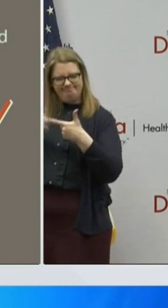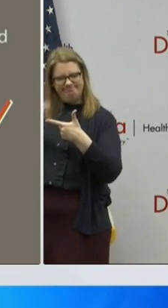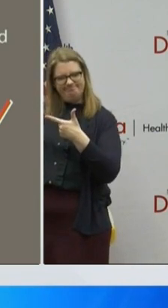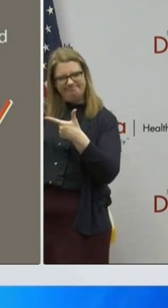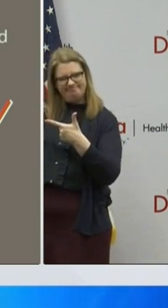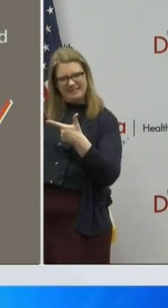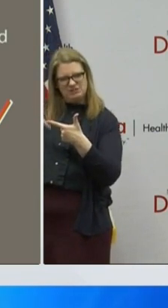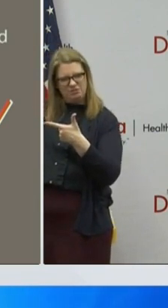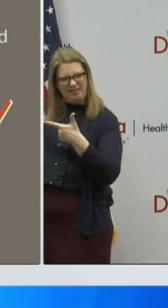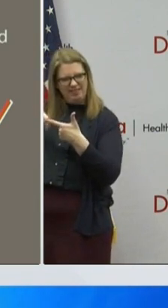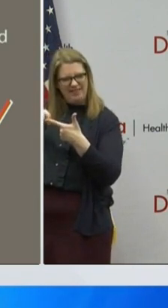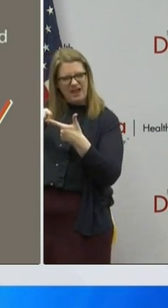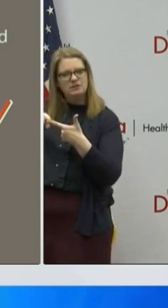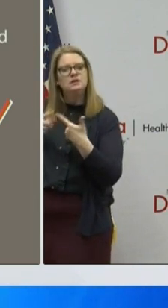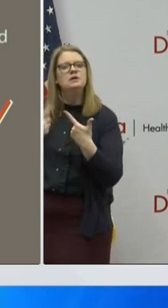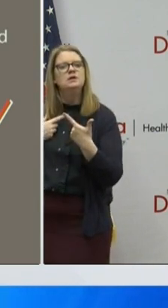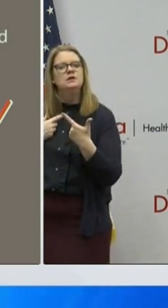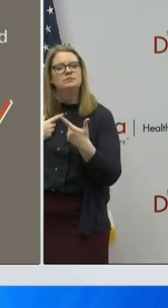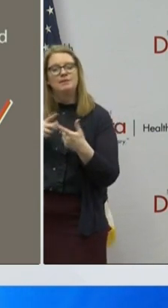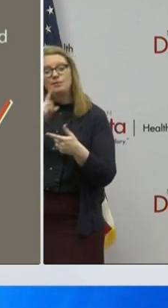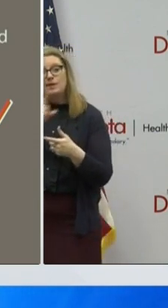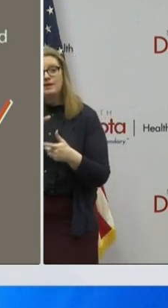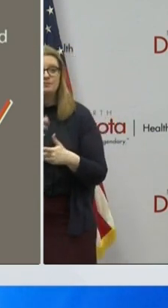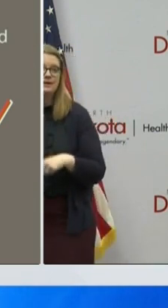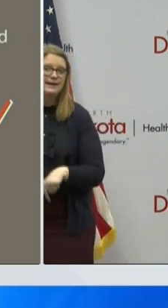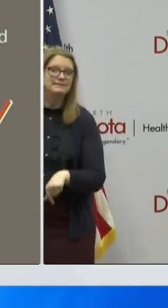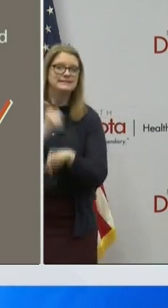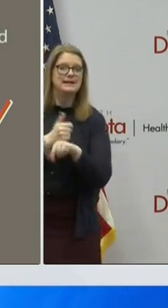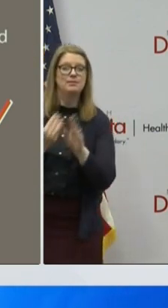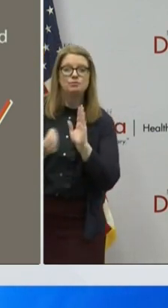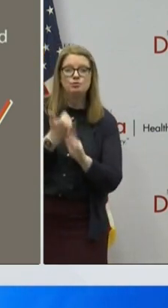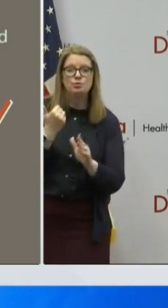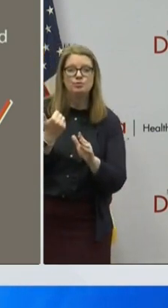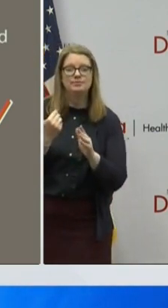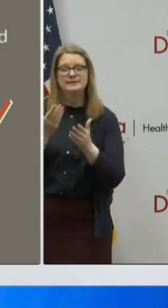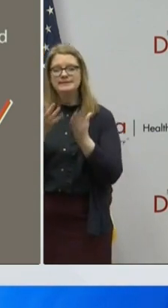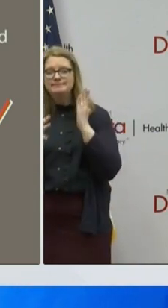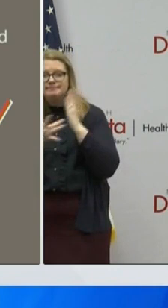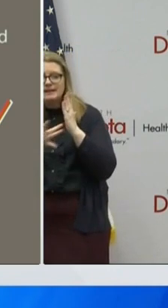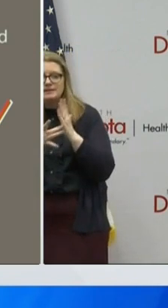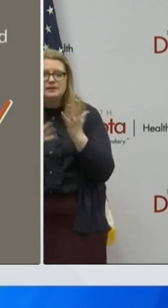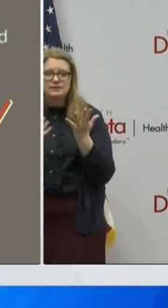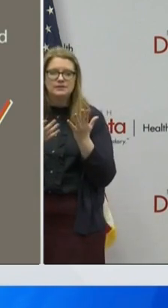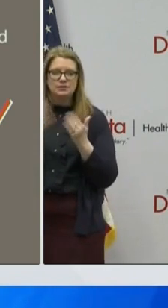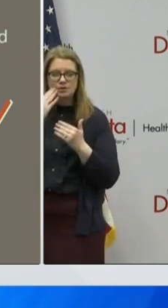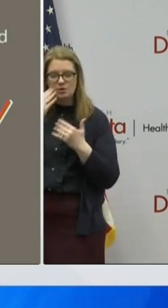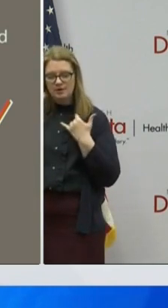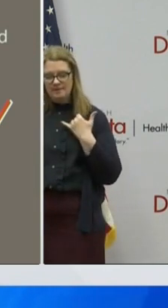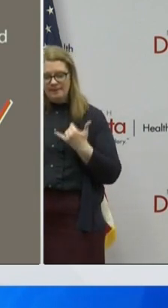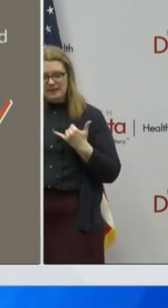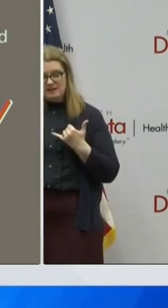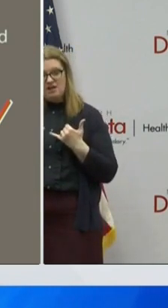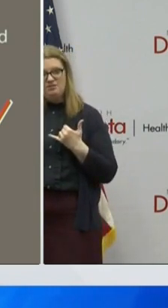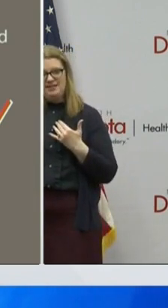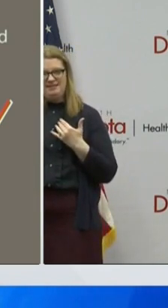DELIVERED FROM THE FEDS TO COMPLIMENT WHAT WE'RE DOING HERE IN NORTH DAKOTA, BUT KNOWING THAT WE'RE GOING TO HAVE TO